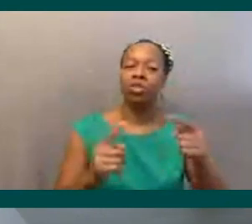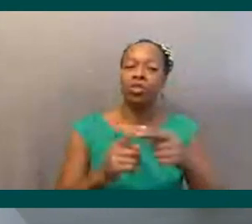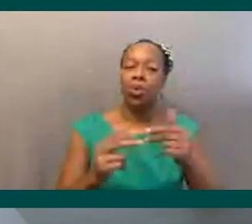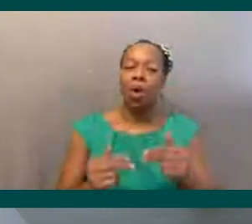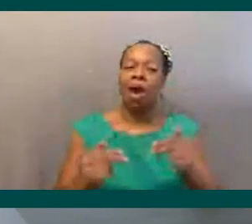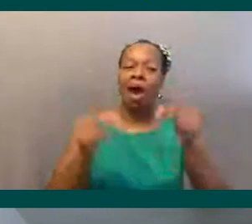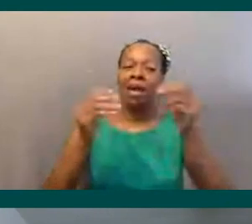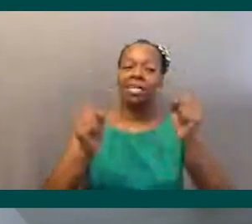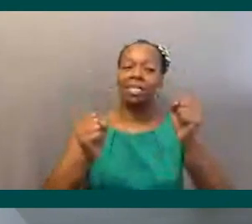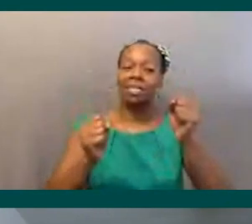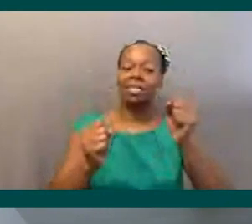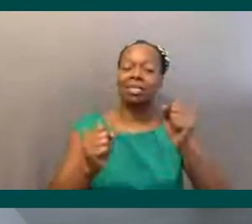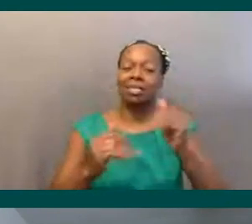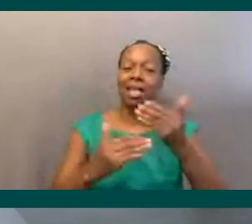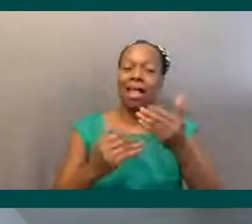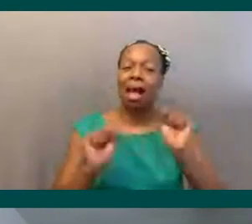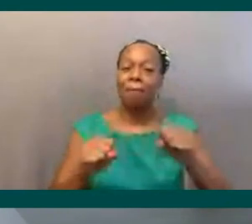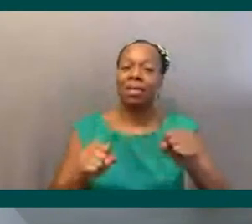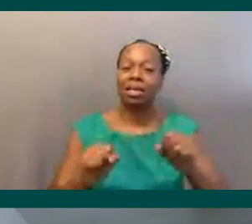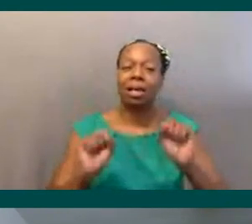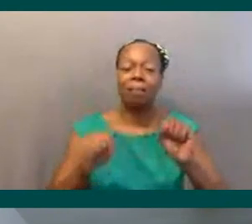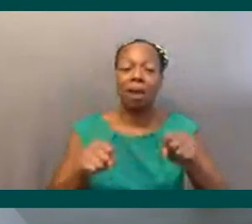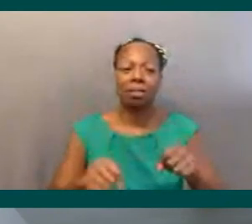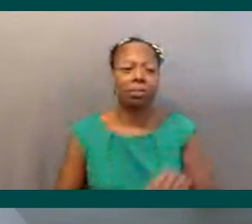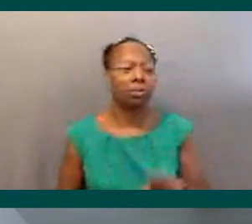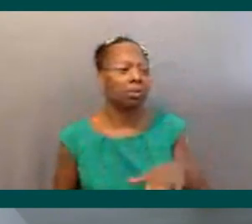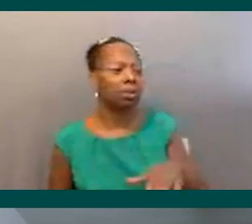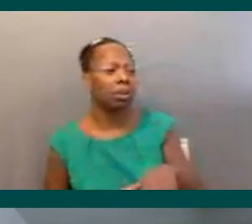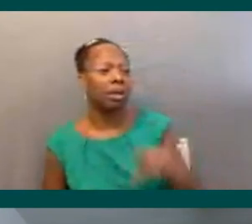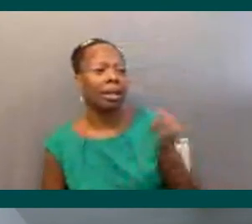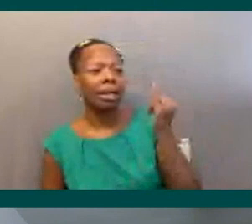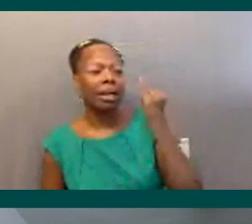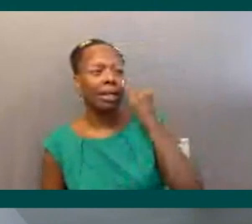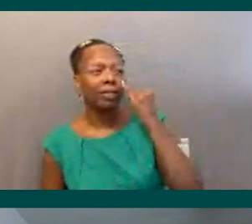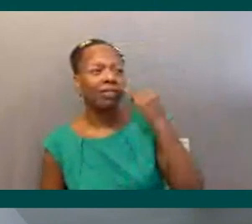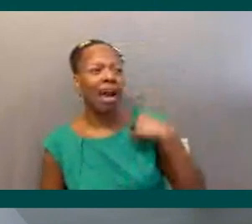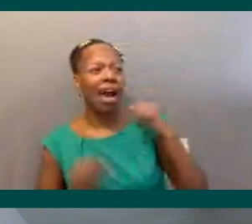And I think- Rachel, if I might compliment some of the things,